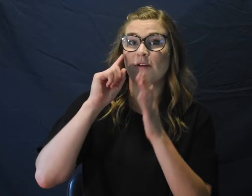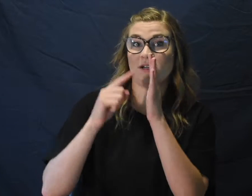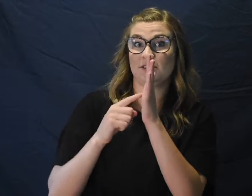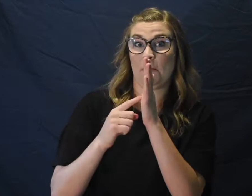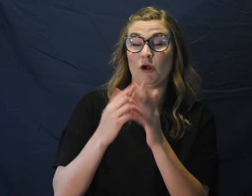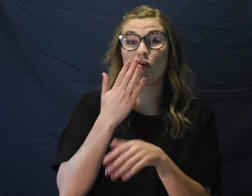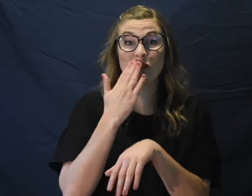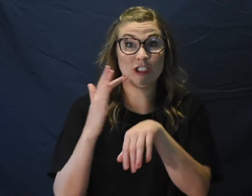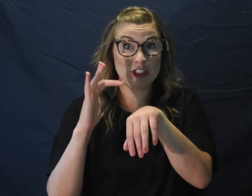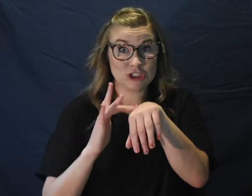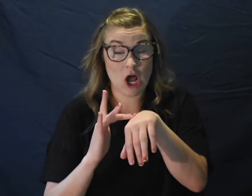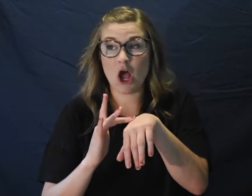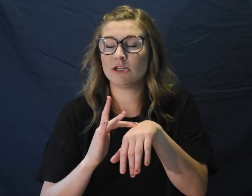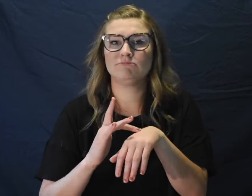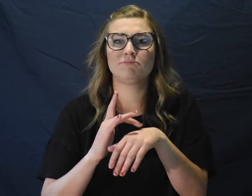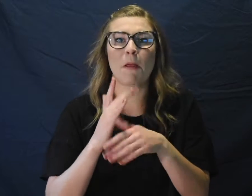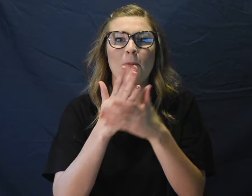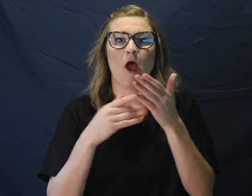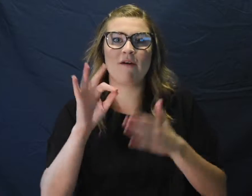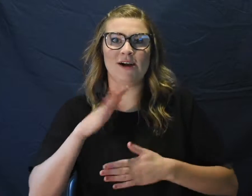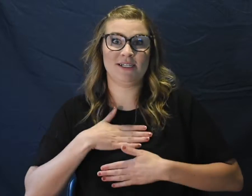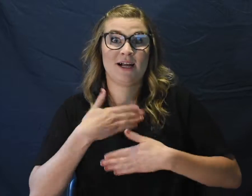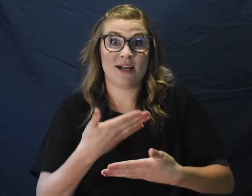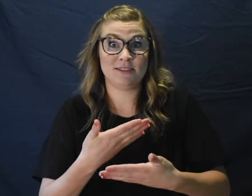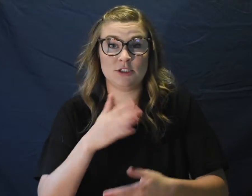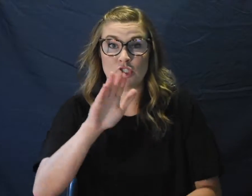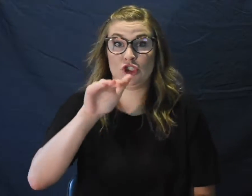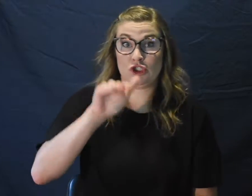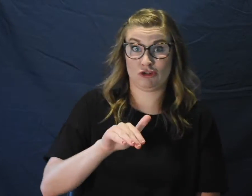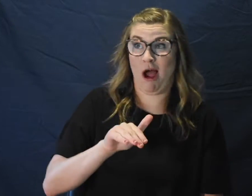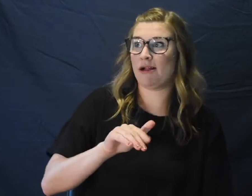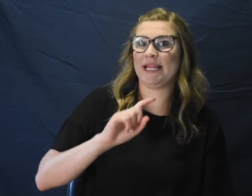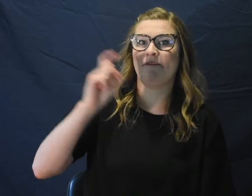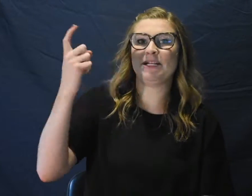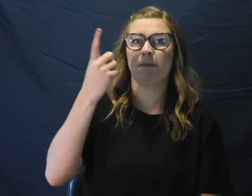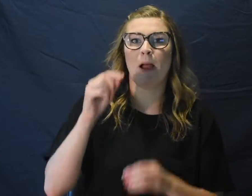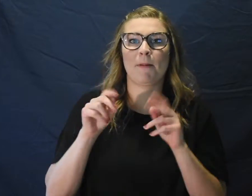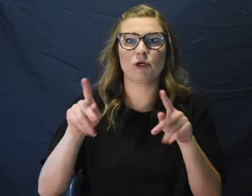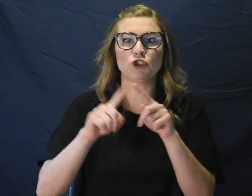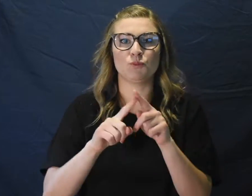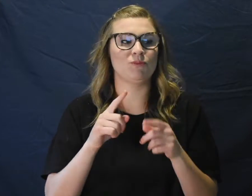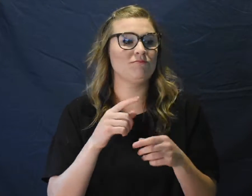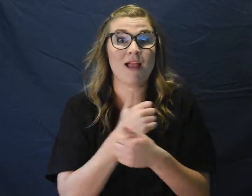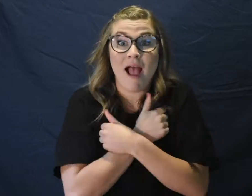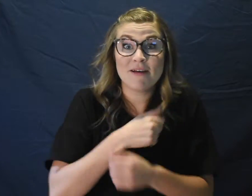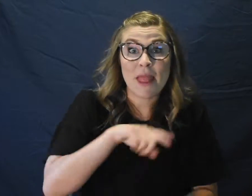For example good touch is part of consent. Your child has to give someone permission to hug them